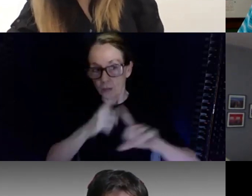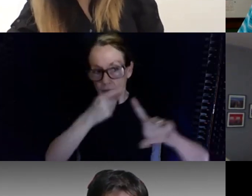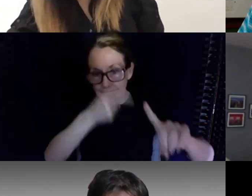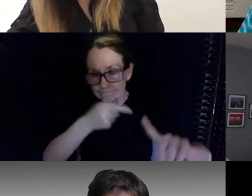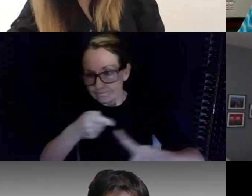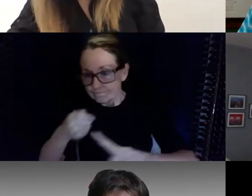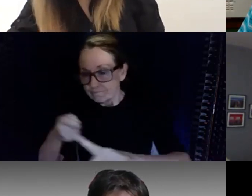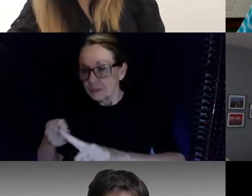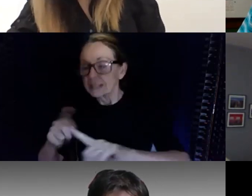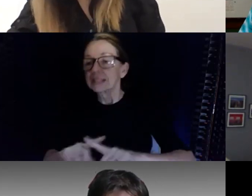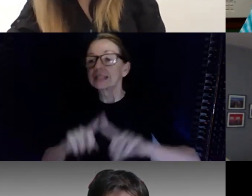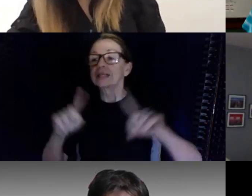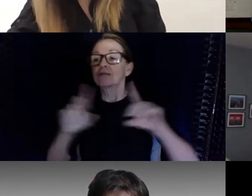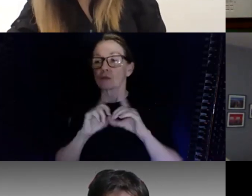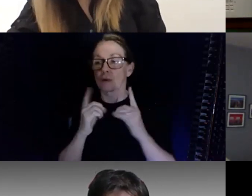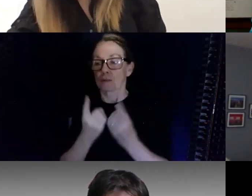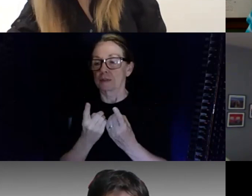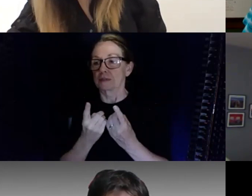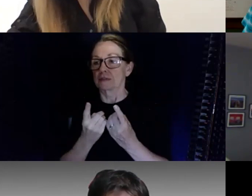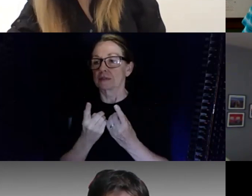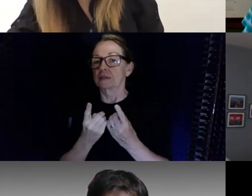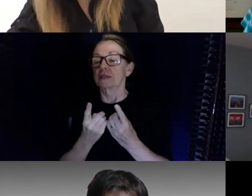WHEN YOU DO THE INTRODUCTION OF THE SURVEY, IF YOU COULD ACTUALLY INCLUDE ALL OF THE BOARD -- THE CERTIFIED INDIVIDUALS THAT YOU WANT THIS TO GO TO.